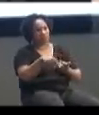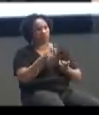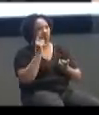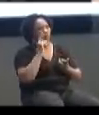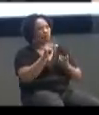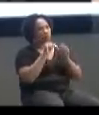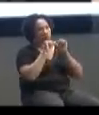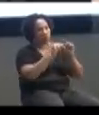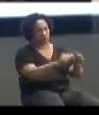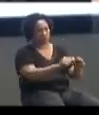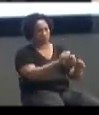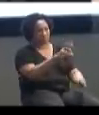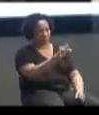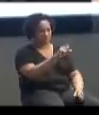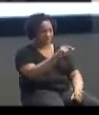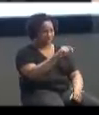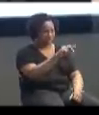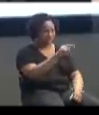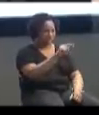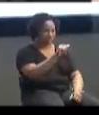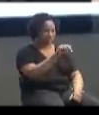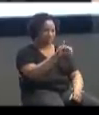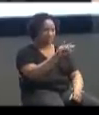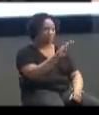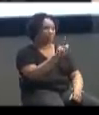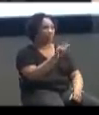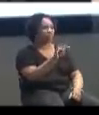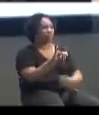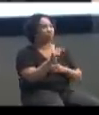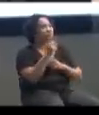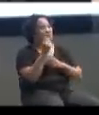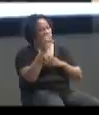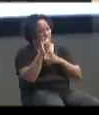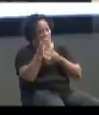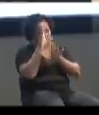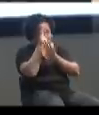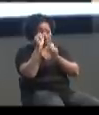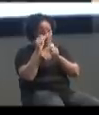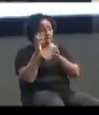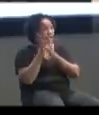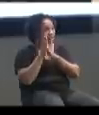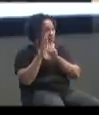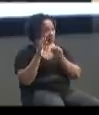SUSTAINABILITY. AS YOU MAY KNOW, THE PRESIDENT ASKED GSA TO CO-LEAD HIS